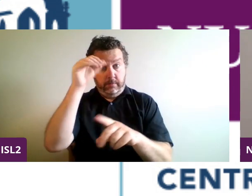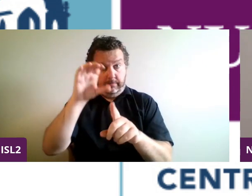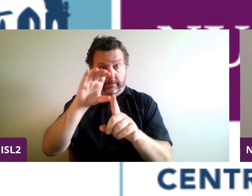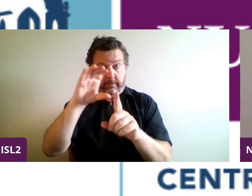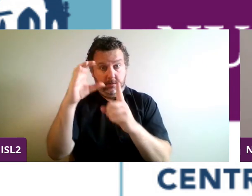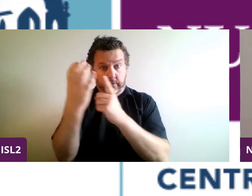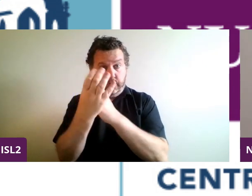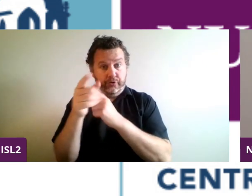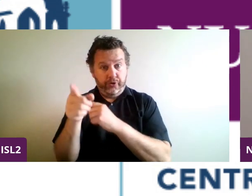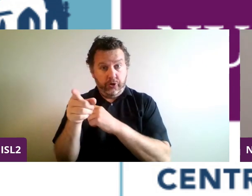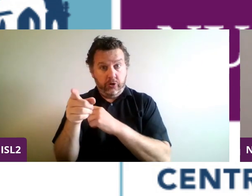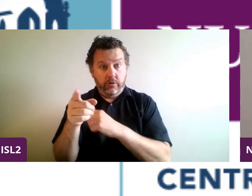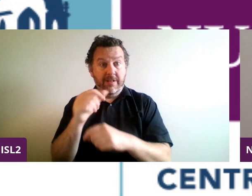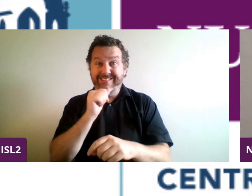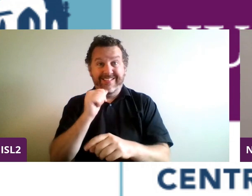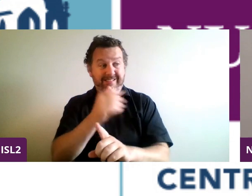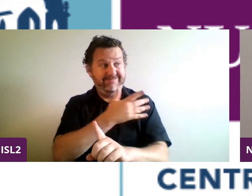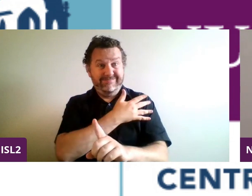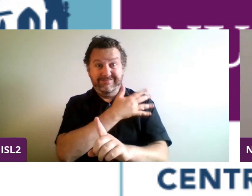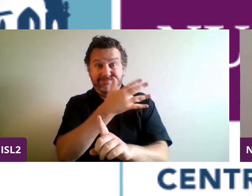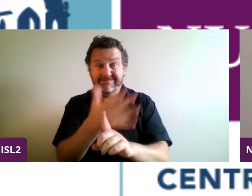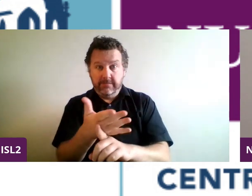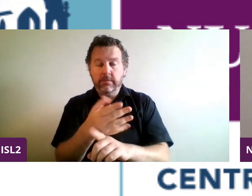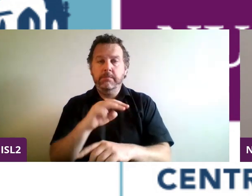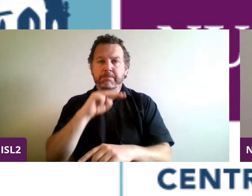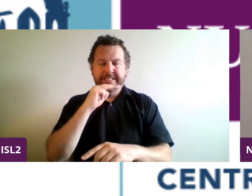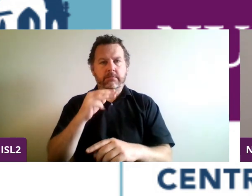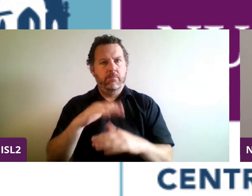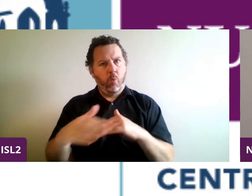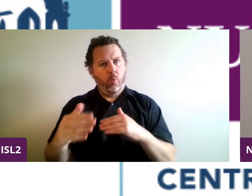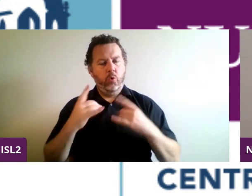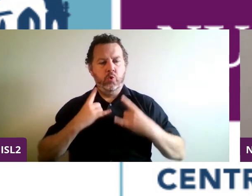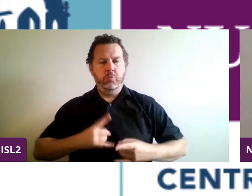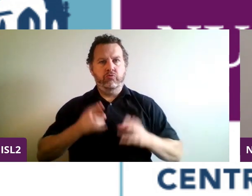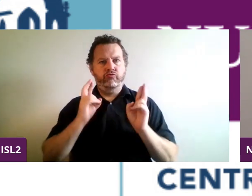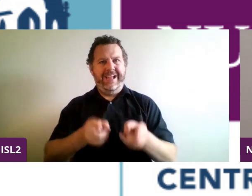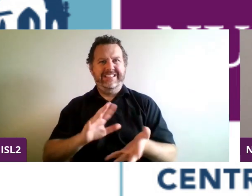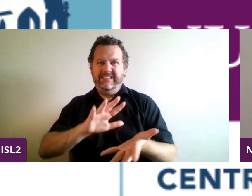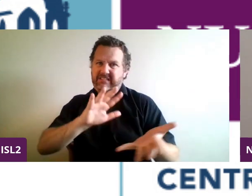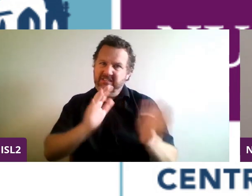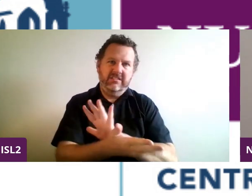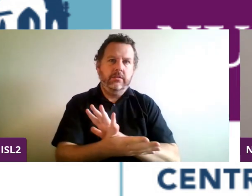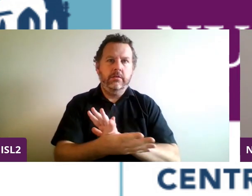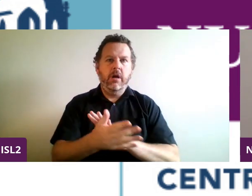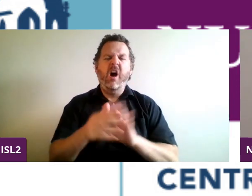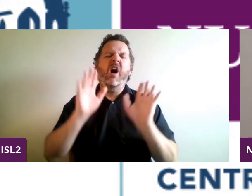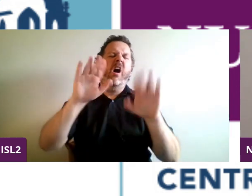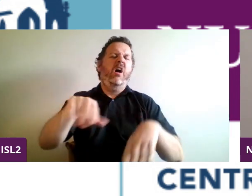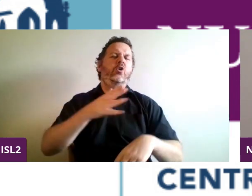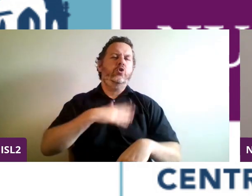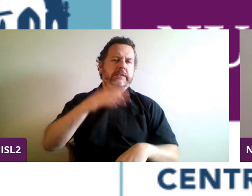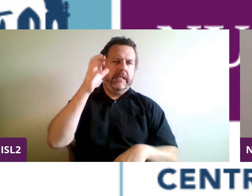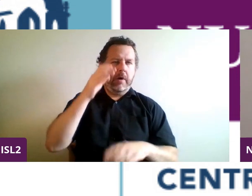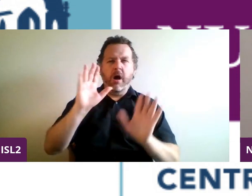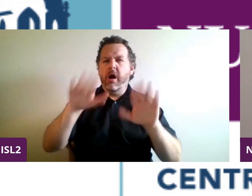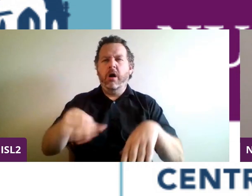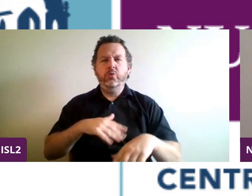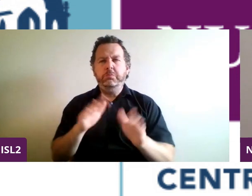violations. We see stories, it is OK, it is only fiction.